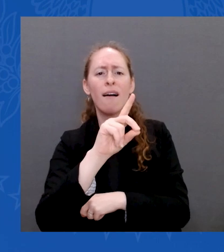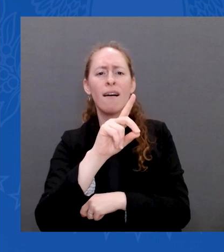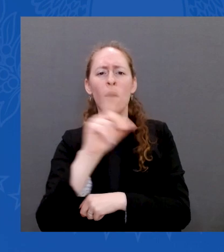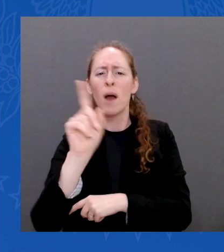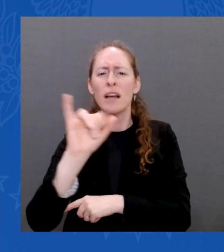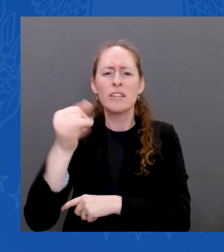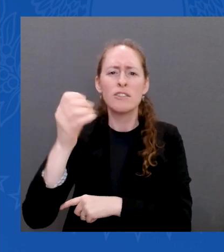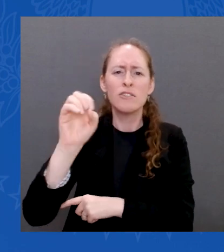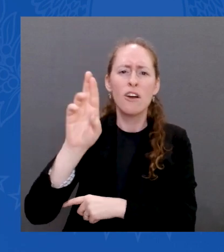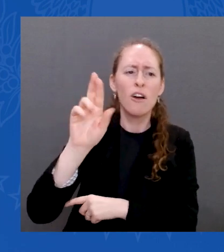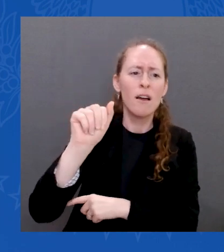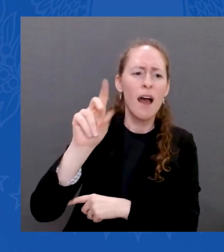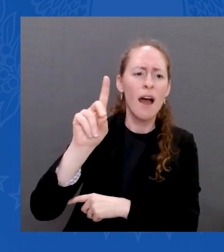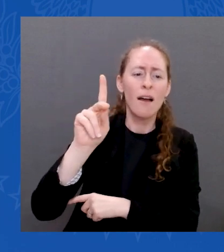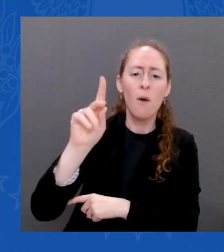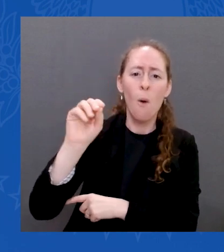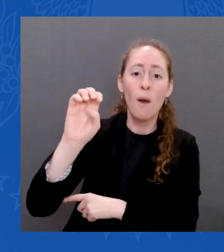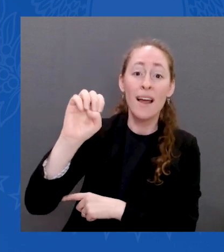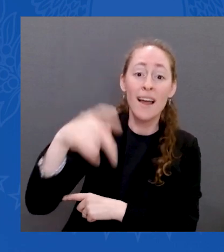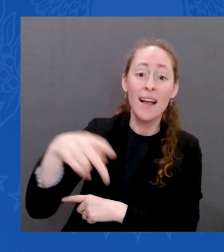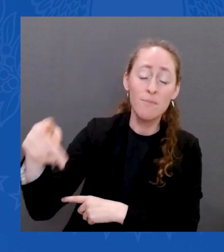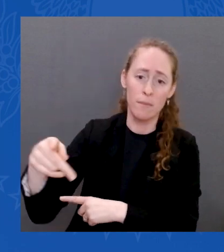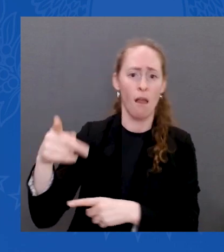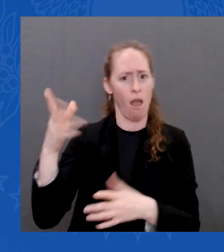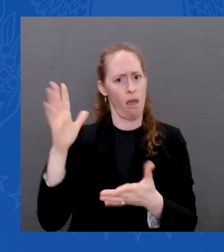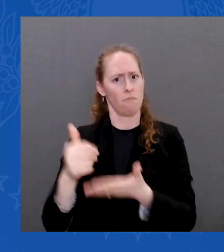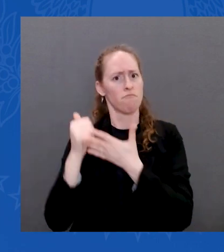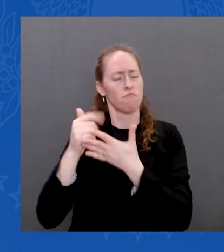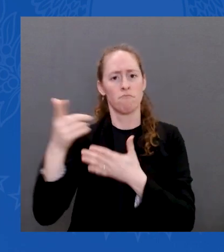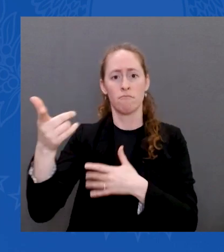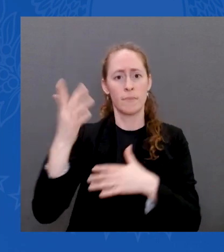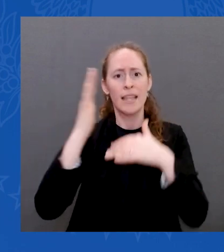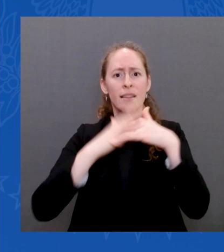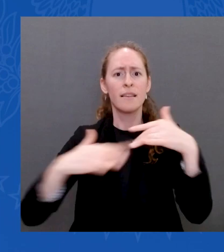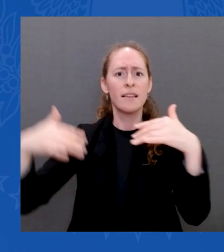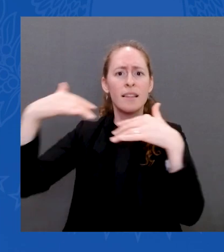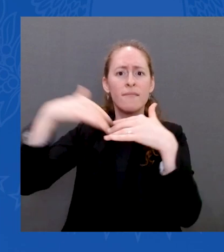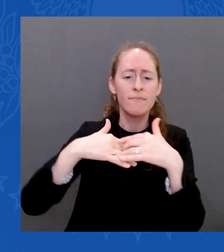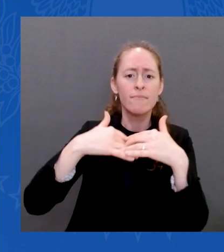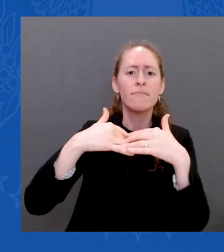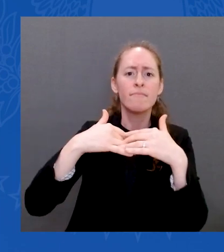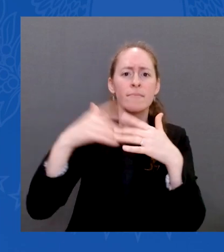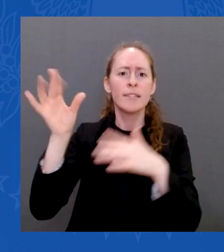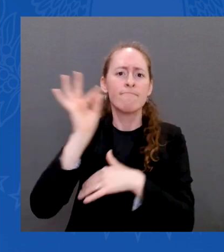has helped his Native American students explore their Tribal culture and history.